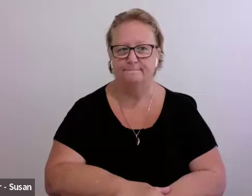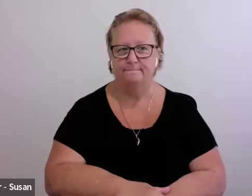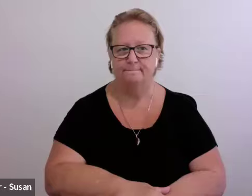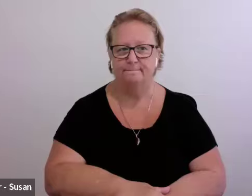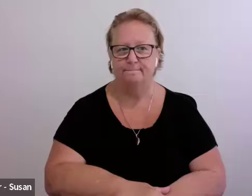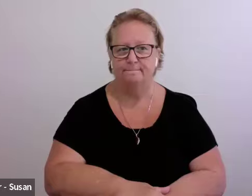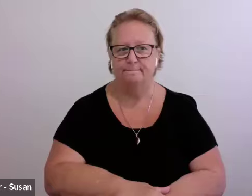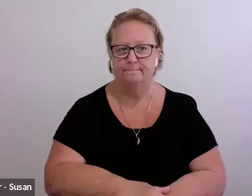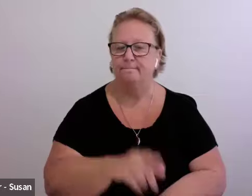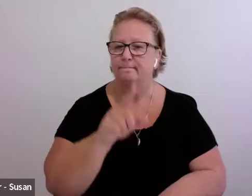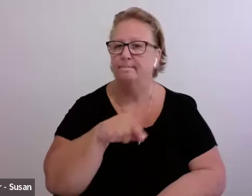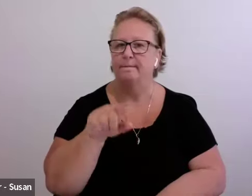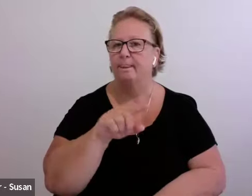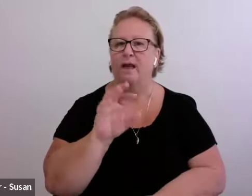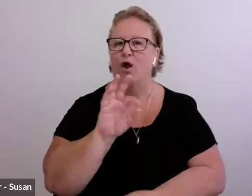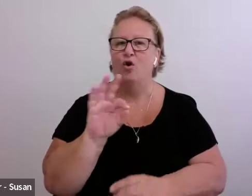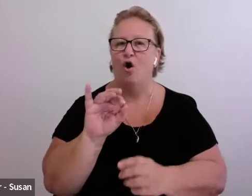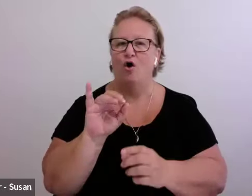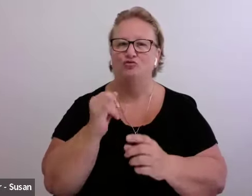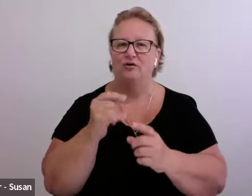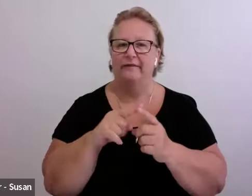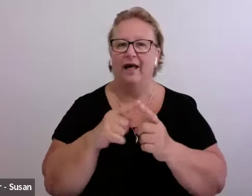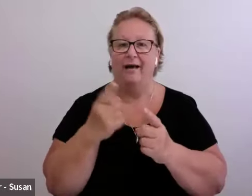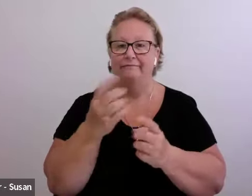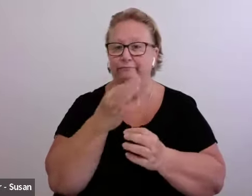strong application.